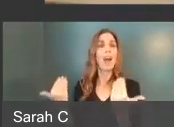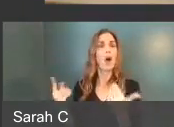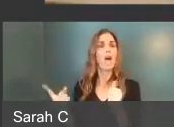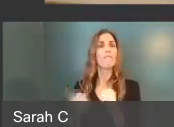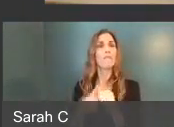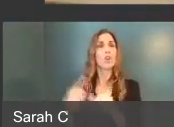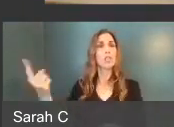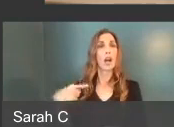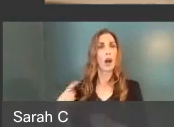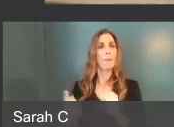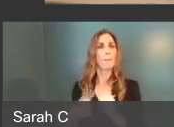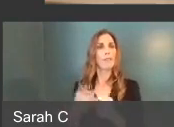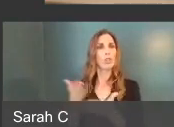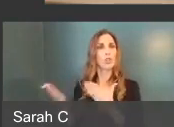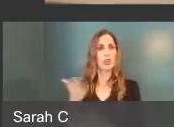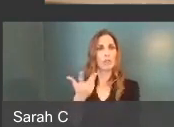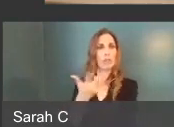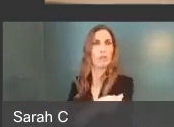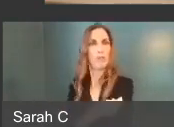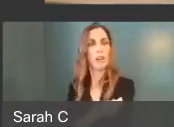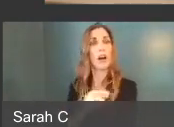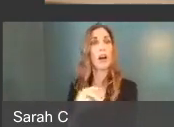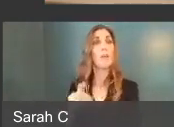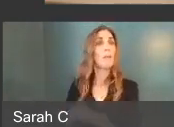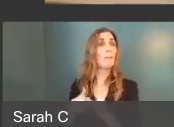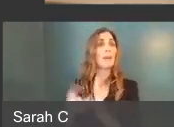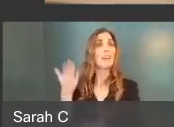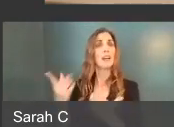and he specifically said you may have people who have more time on their hands or more resources to